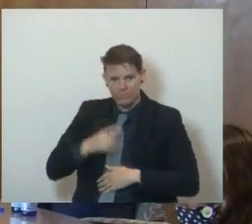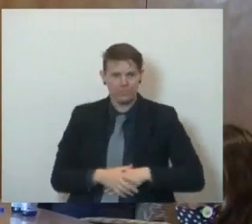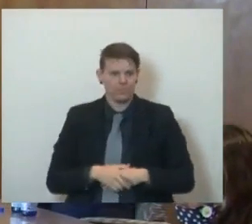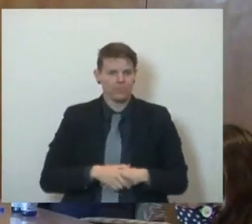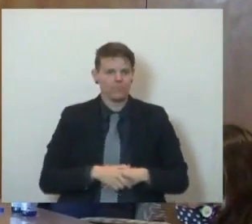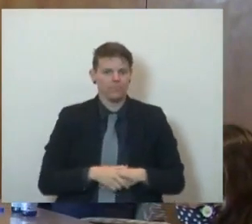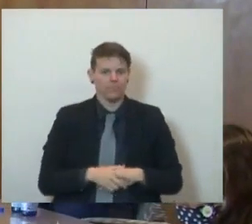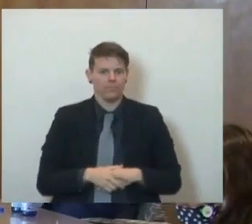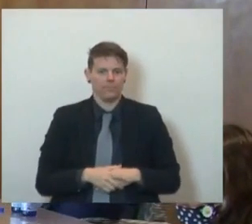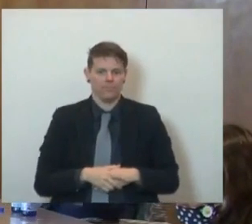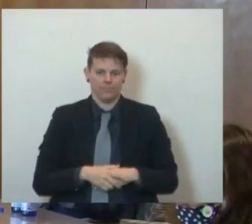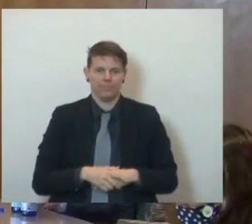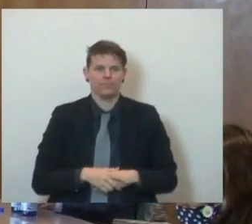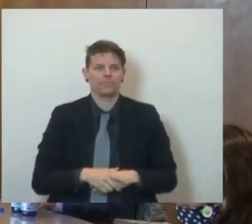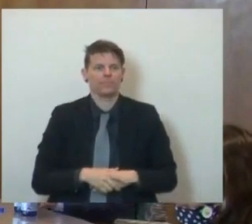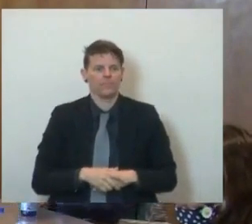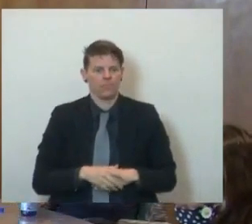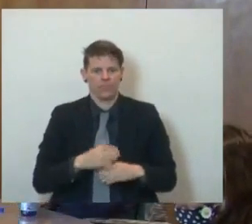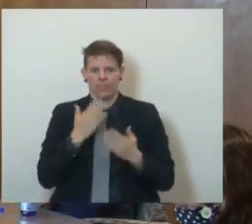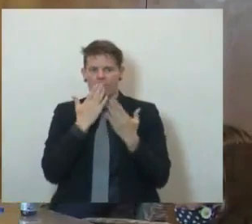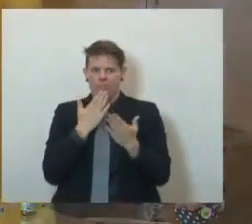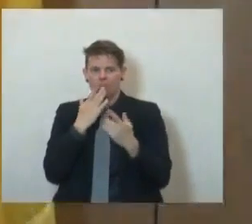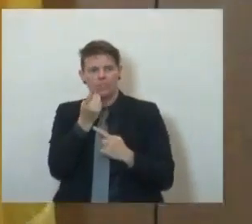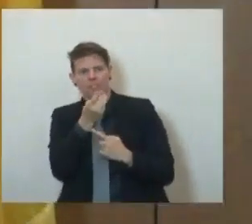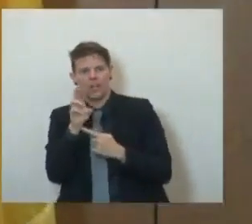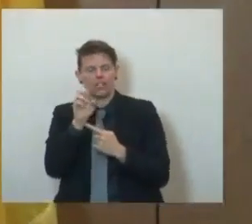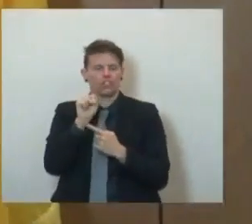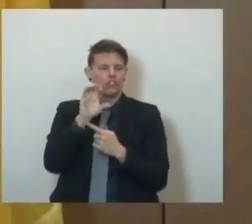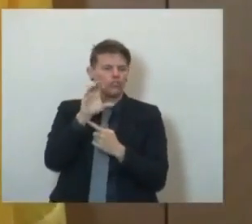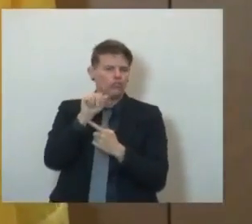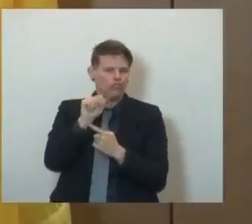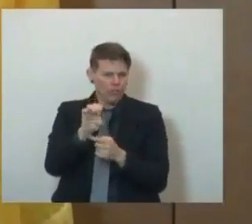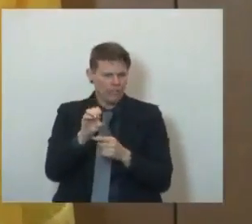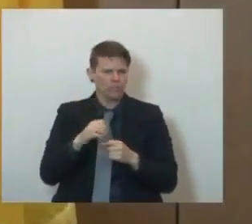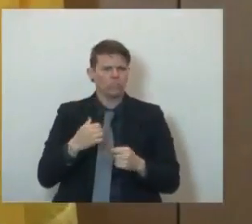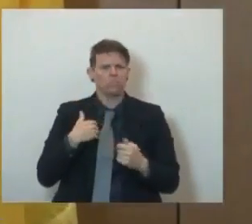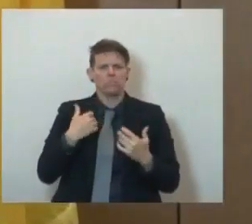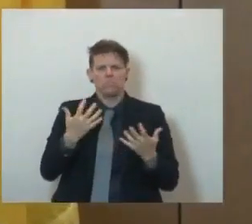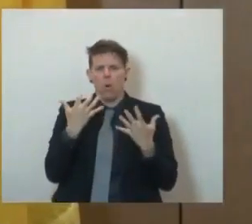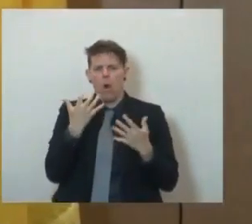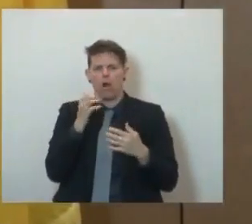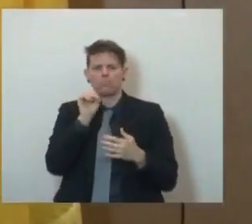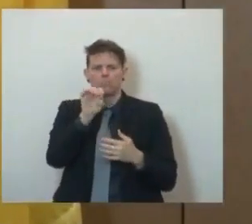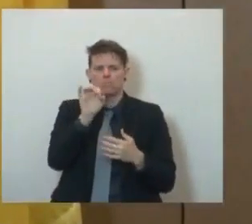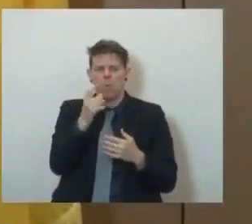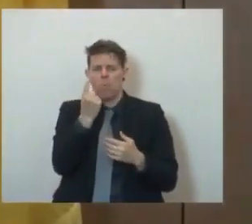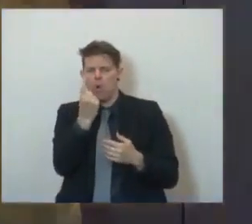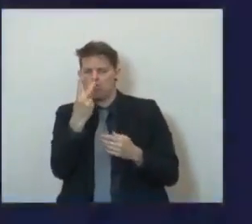THANK YOU GOVERNOR. ALL RIGHT.